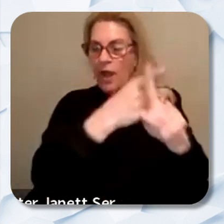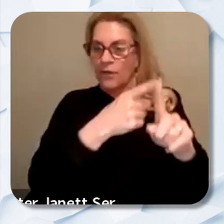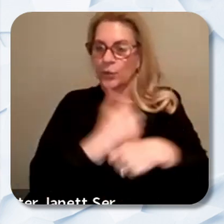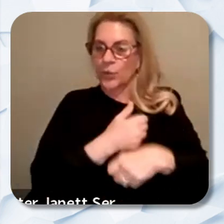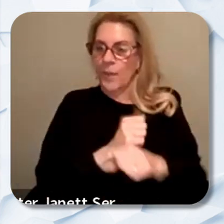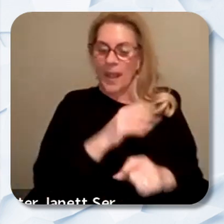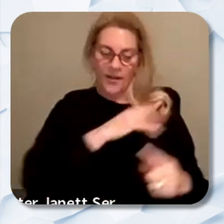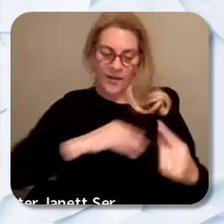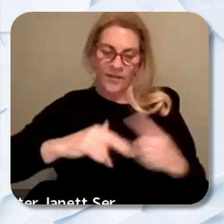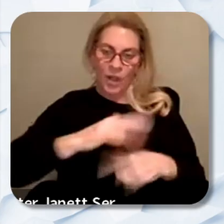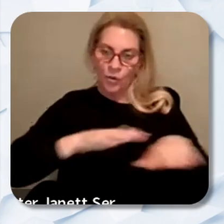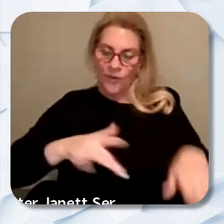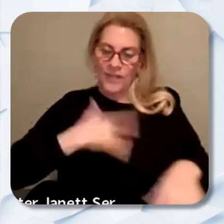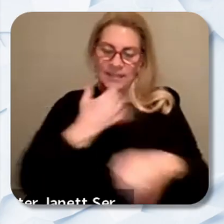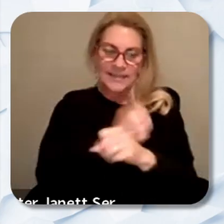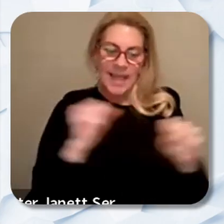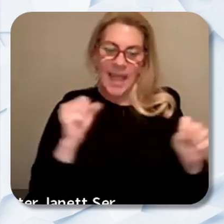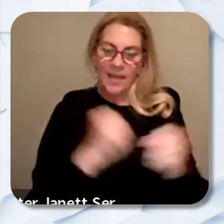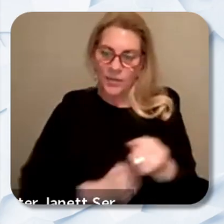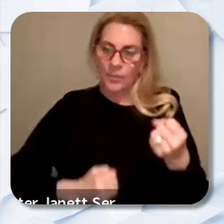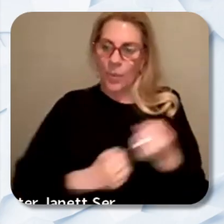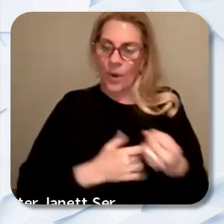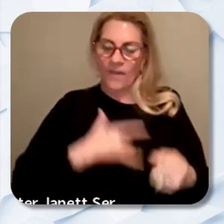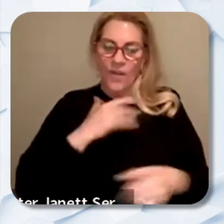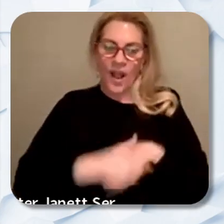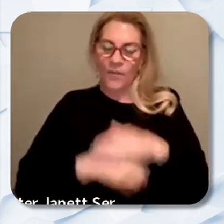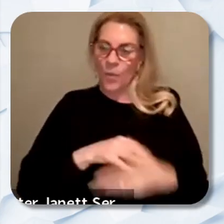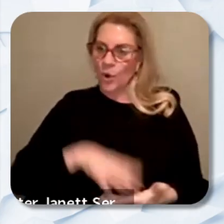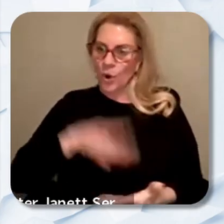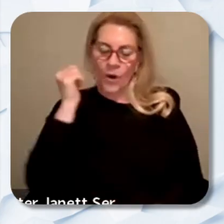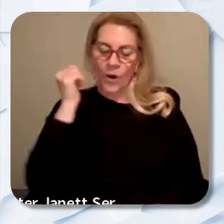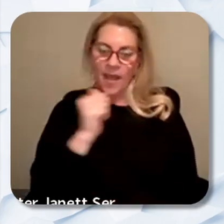kids feel safe and supportive and where they feel comfortable learning every day. So again